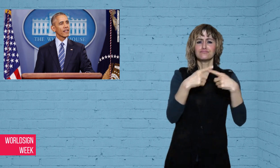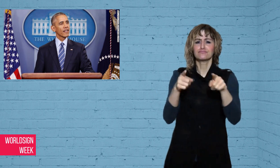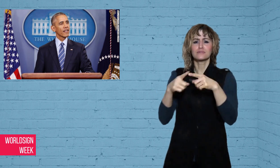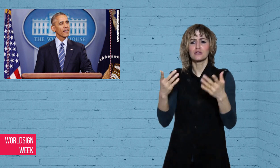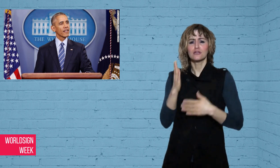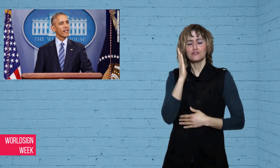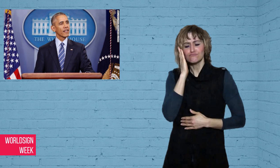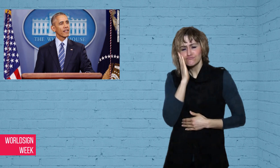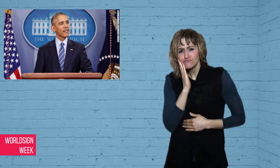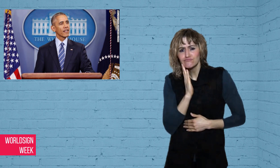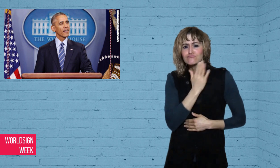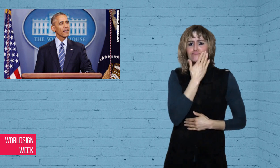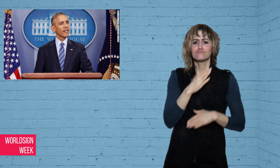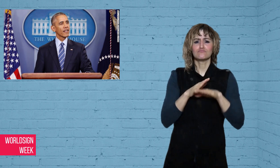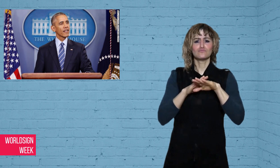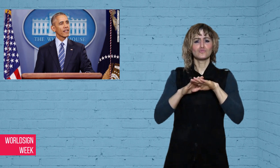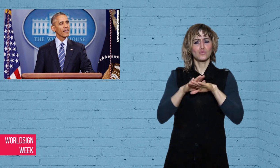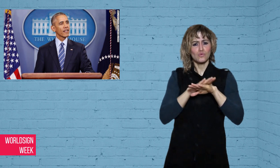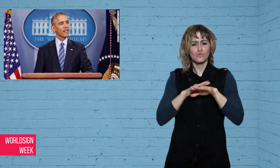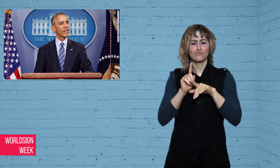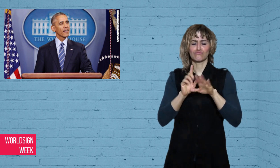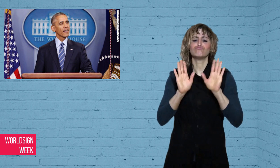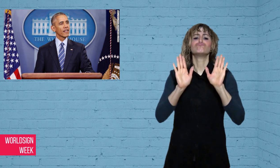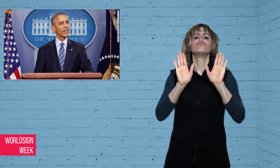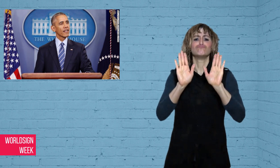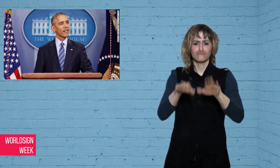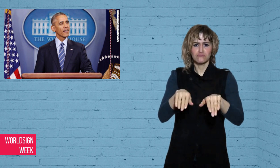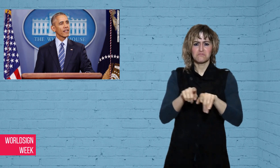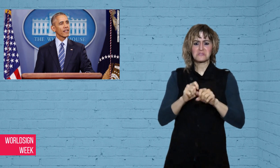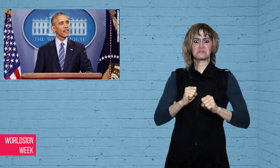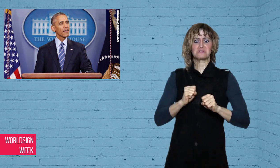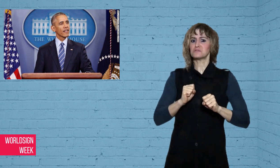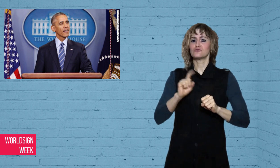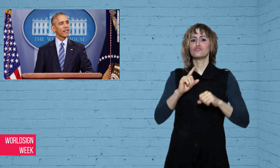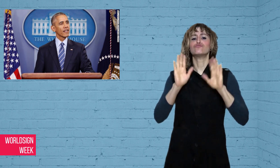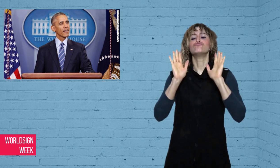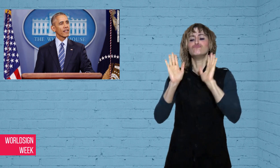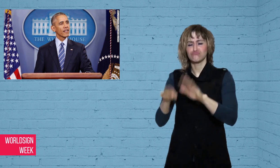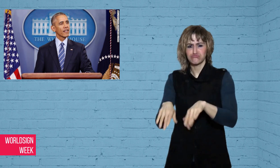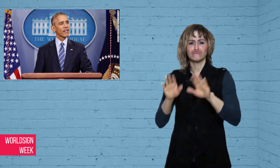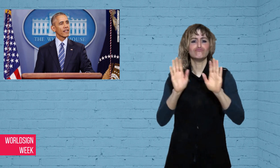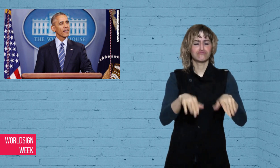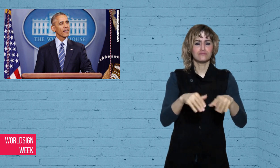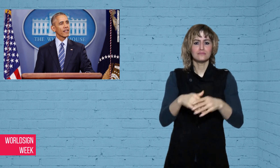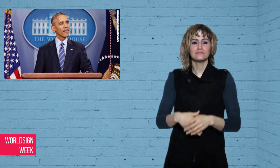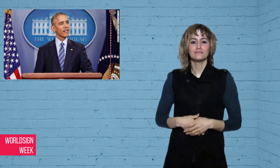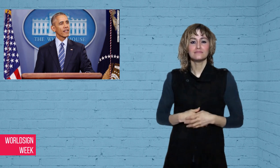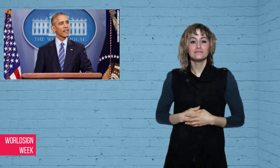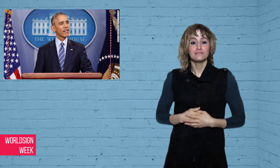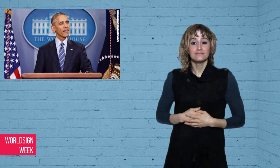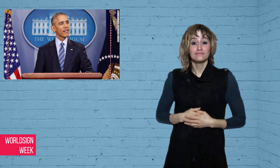numerous clemency orders.